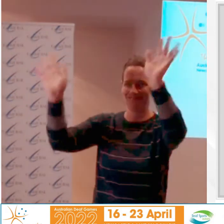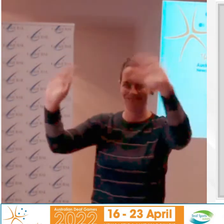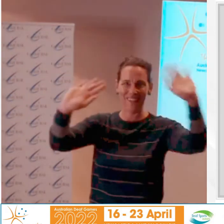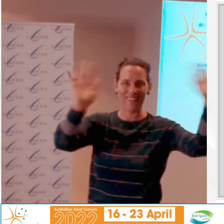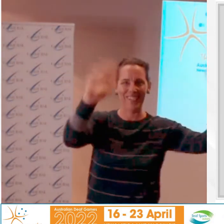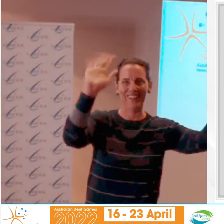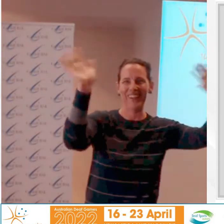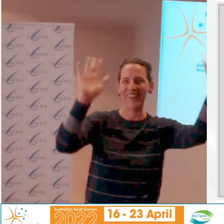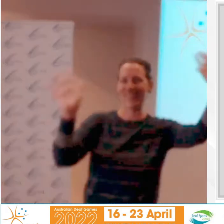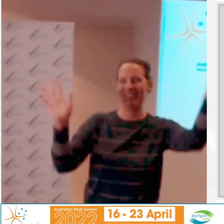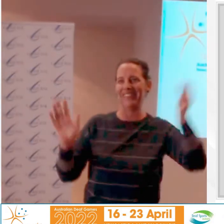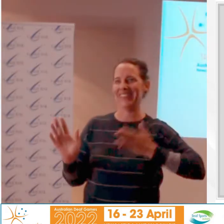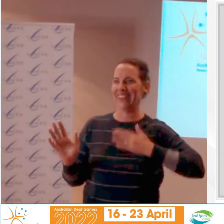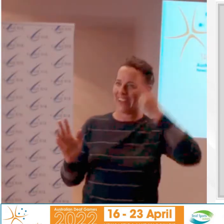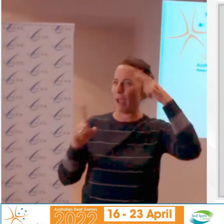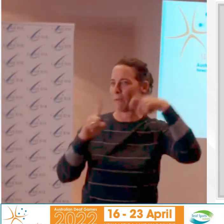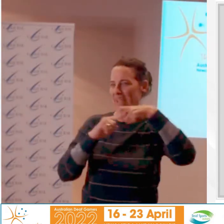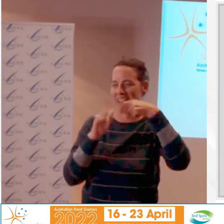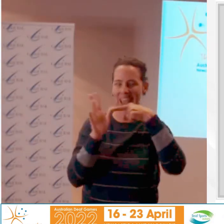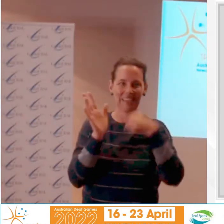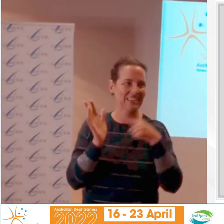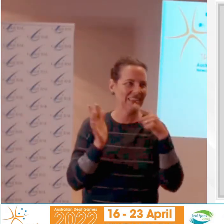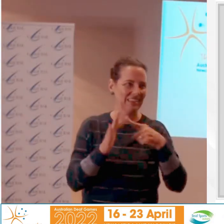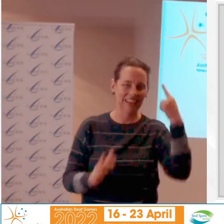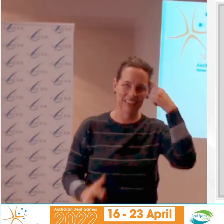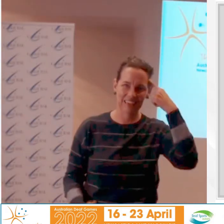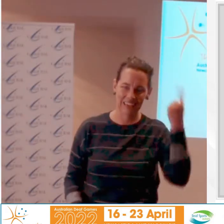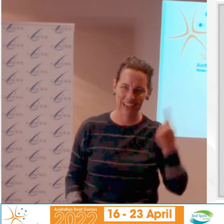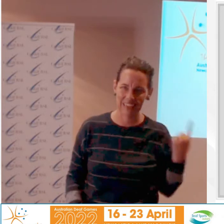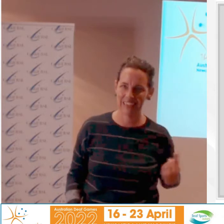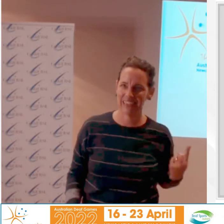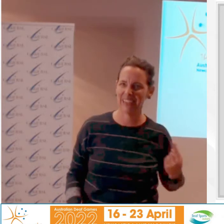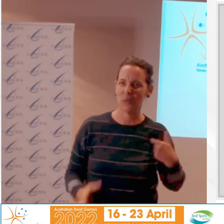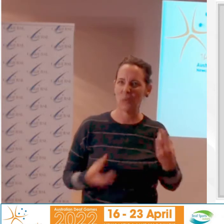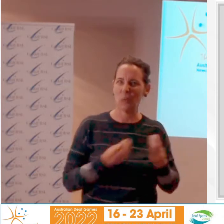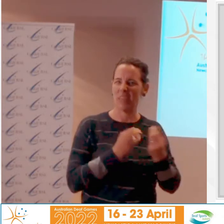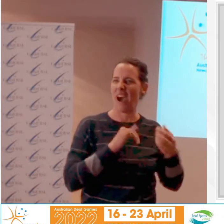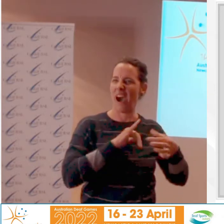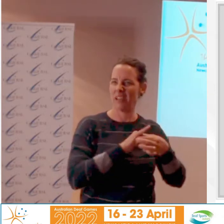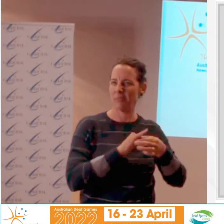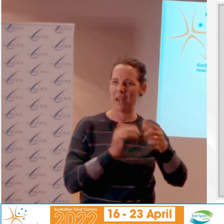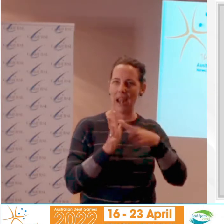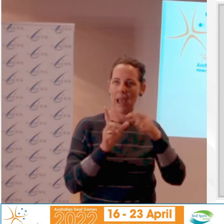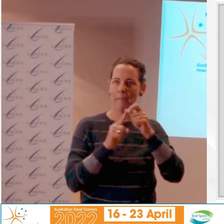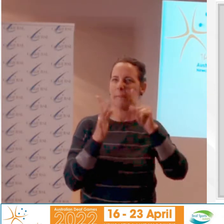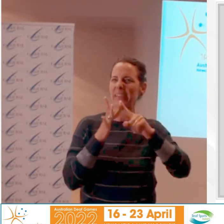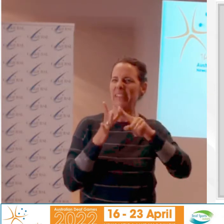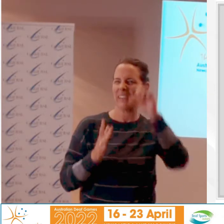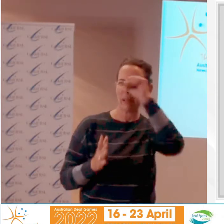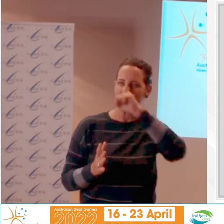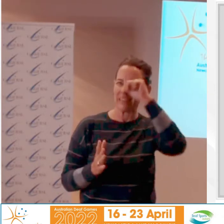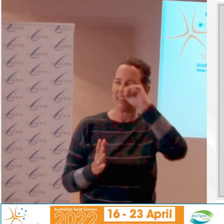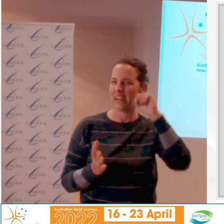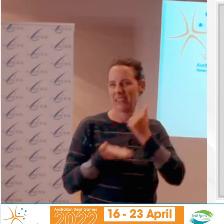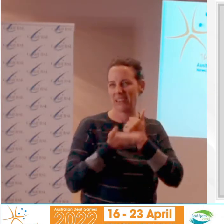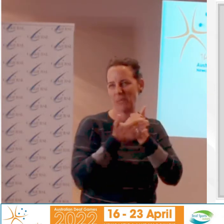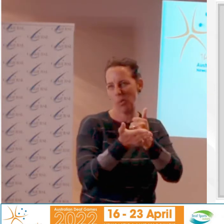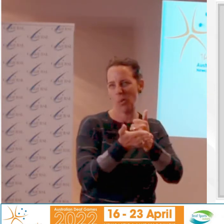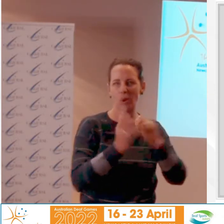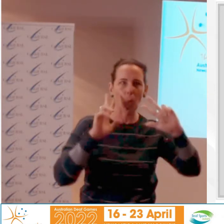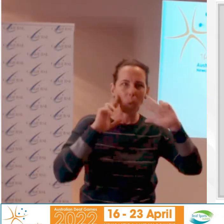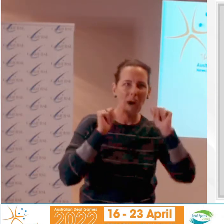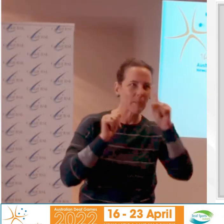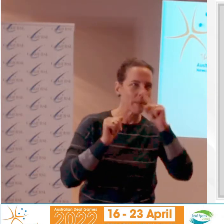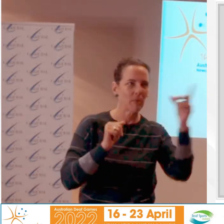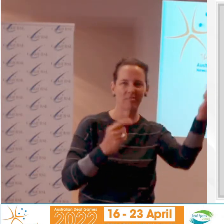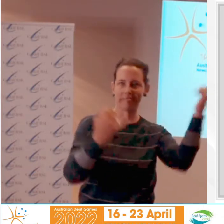hi hello my name is Kate this is my sign name my husband and that mean that's his sign name